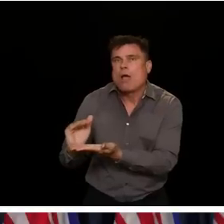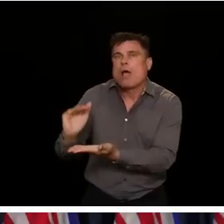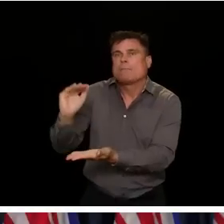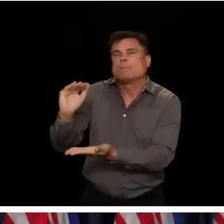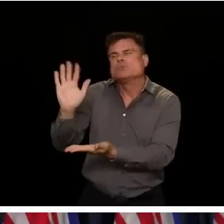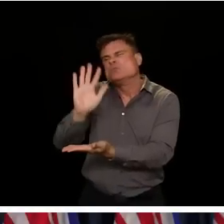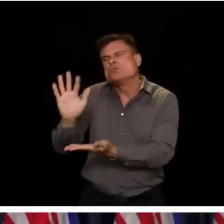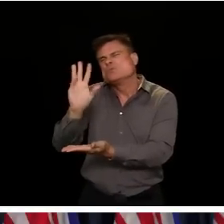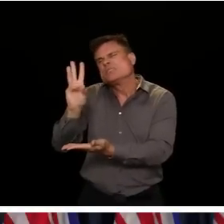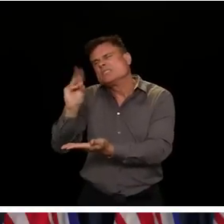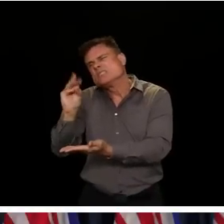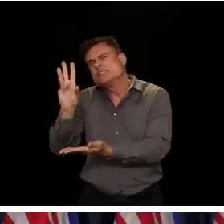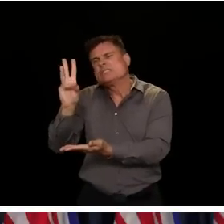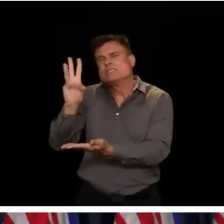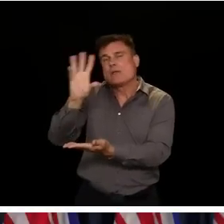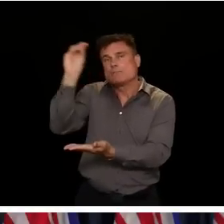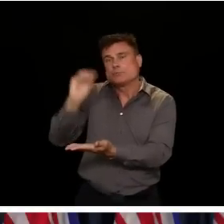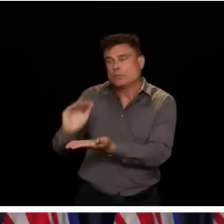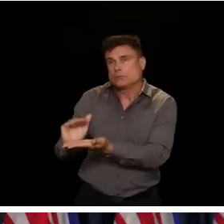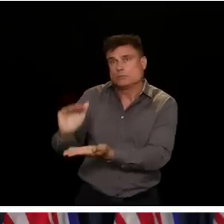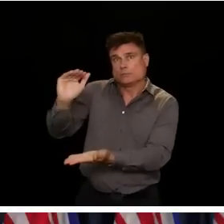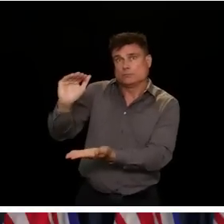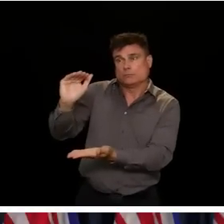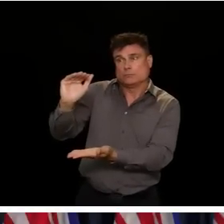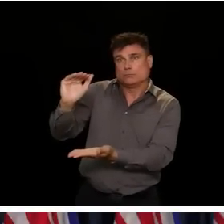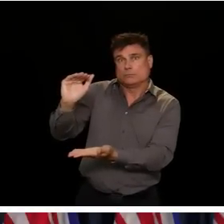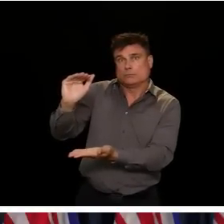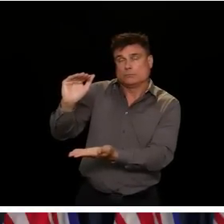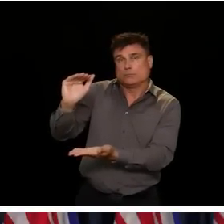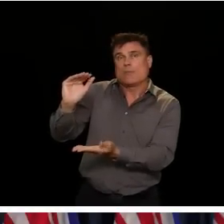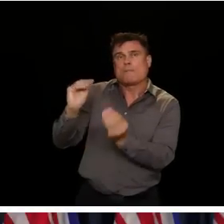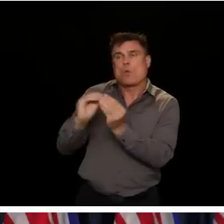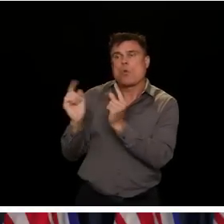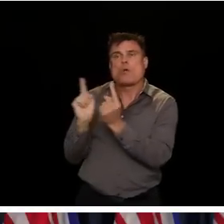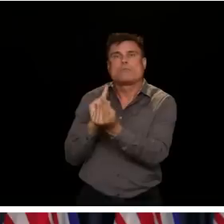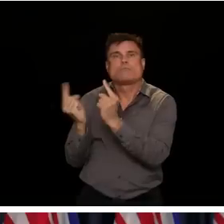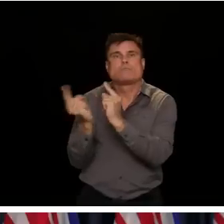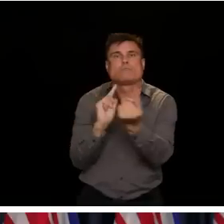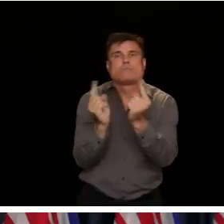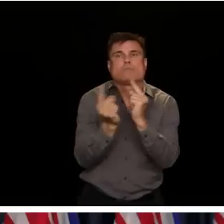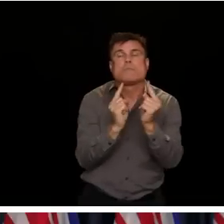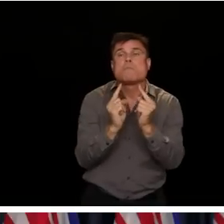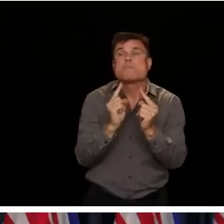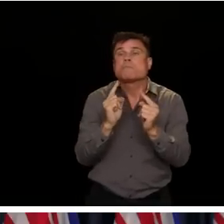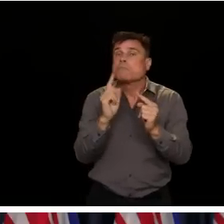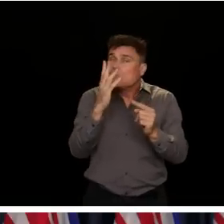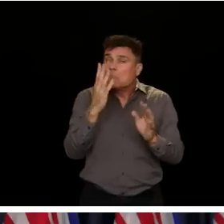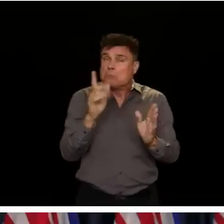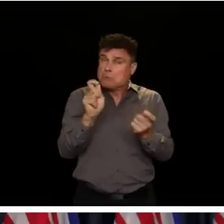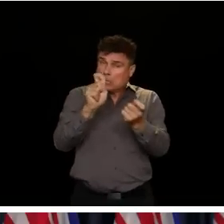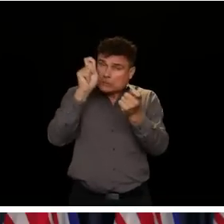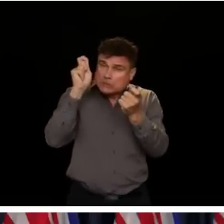exact, and one of the reasons it is not exact other than